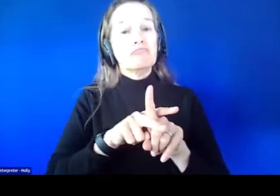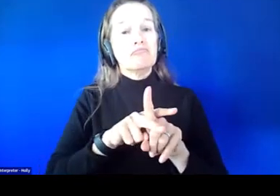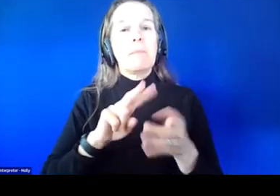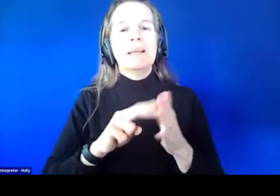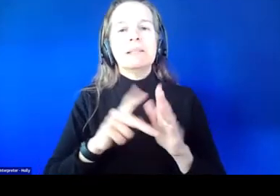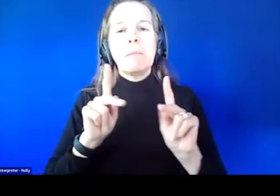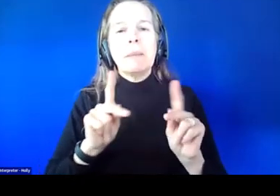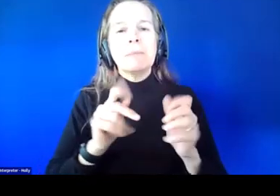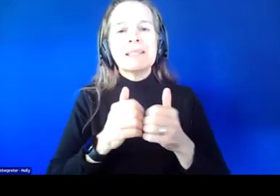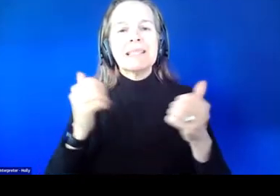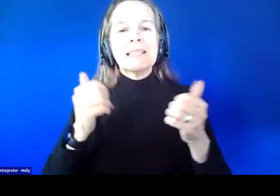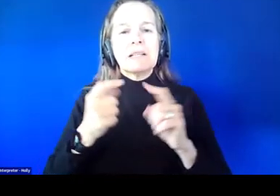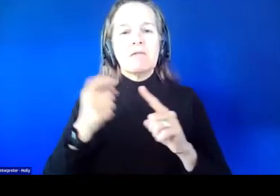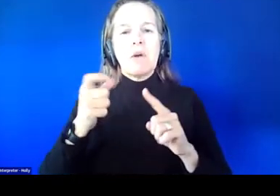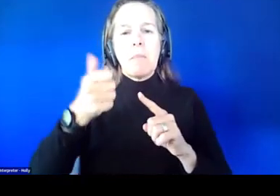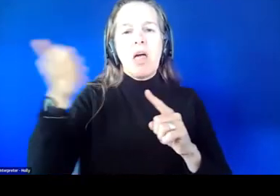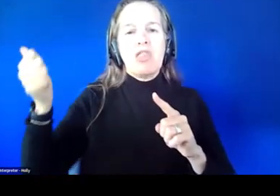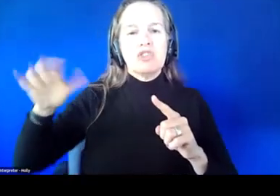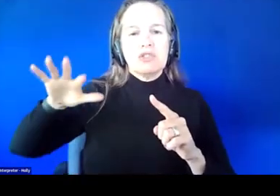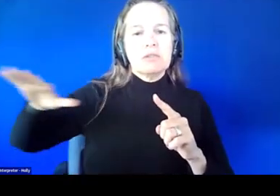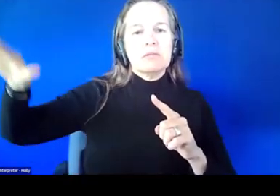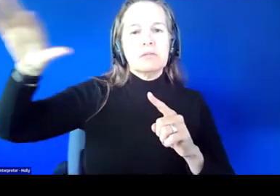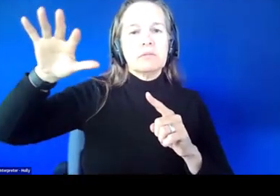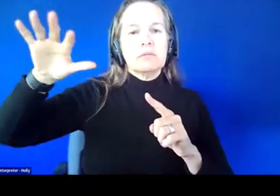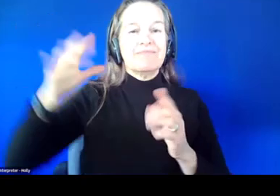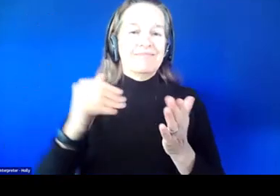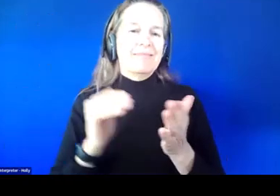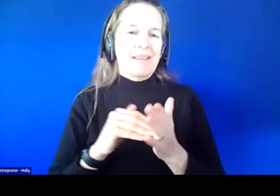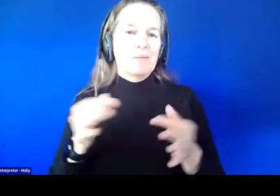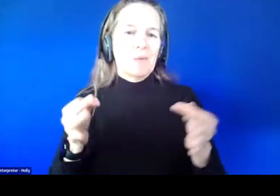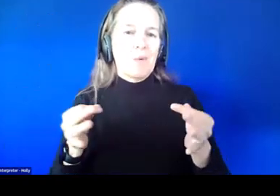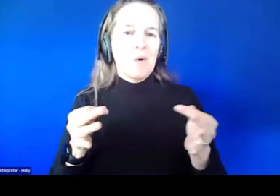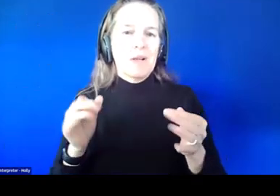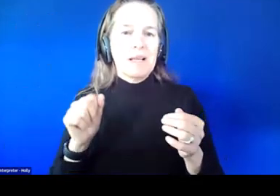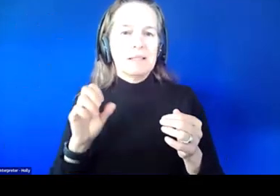others'" and once again those court cases um were named